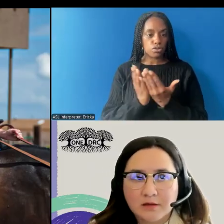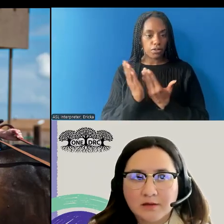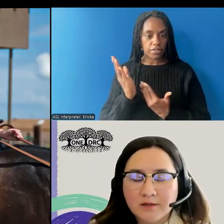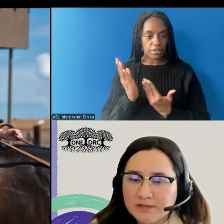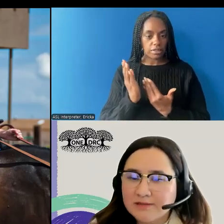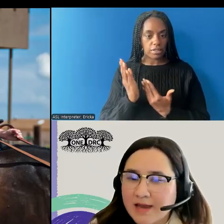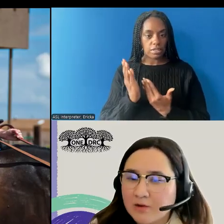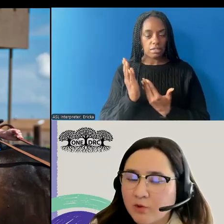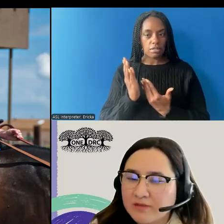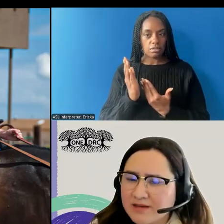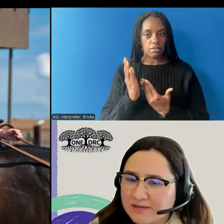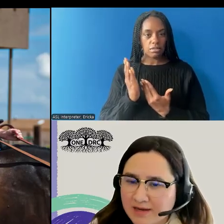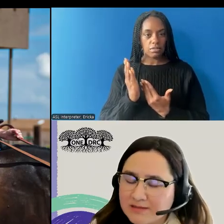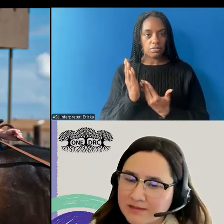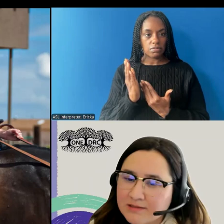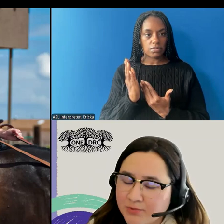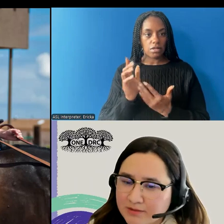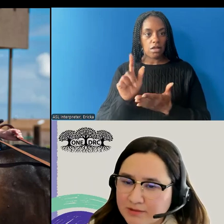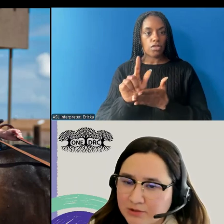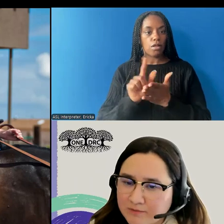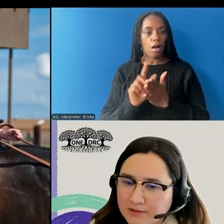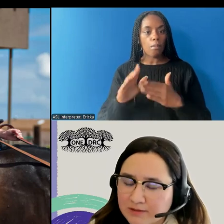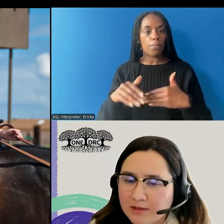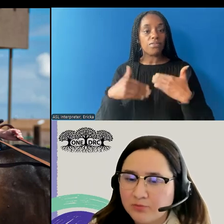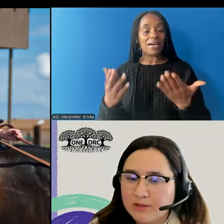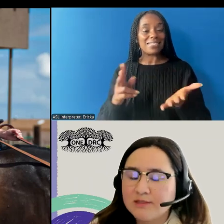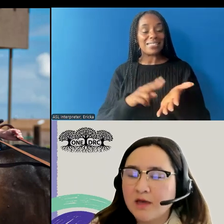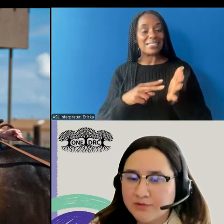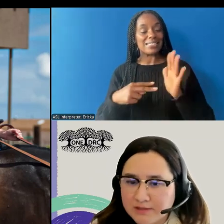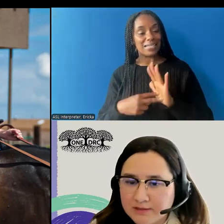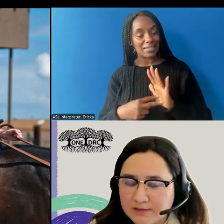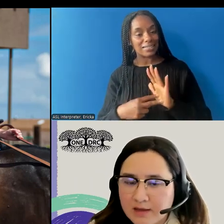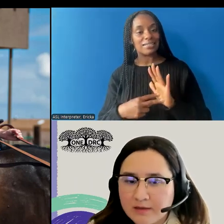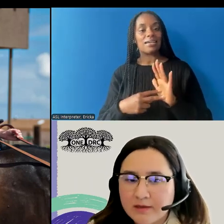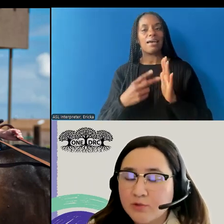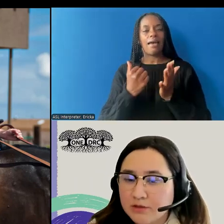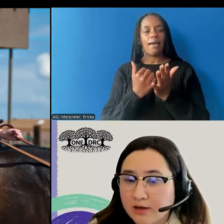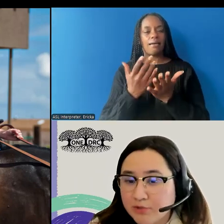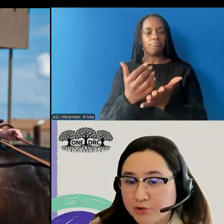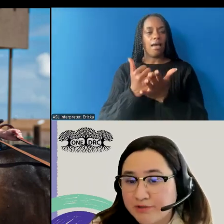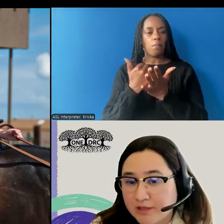gives us that what the intent is with this service. It really tells us that we that regional centers